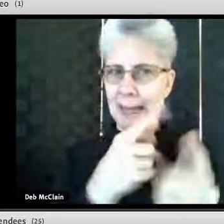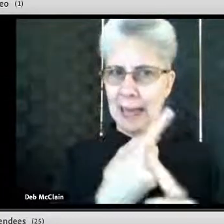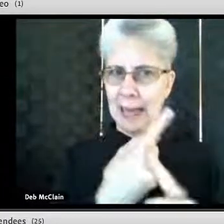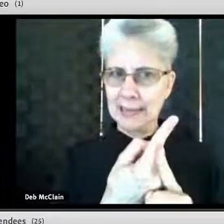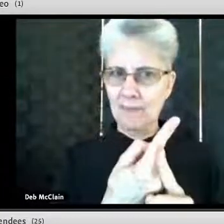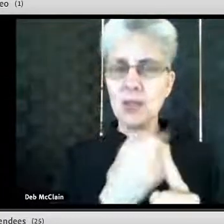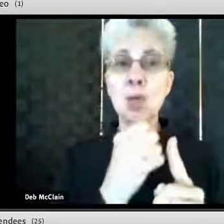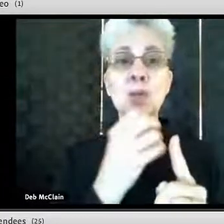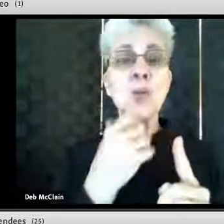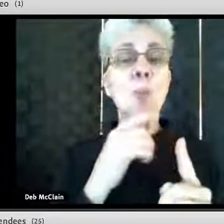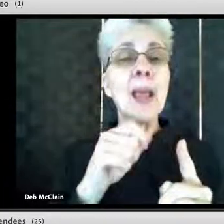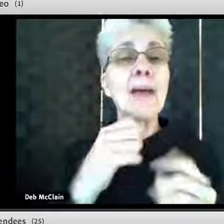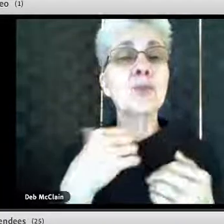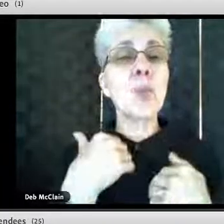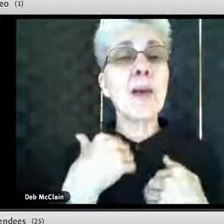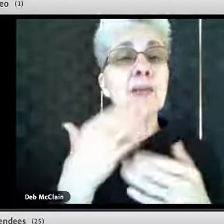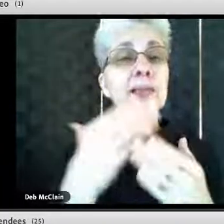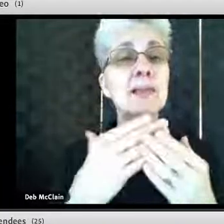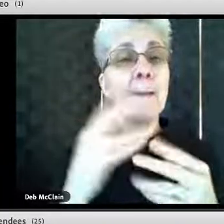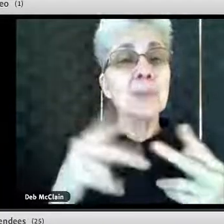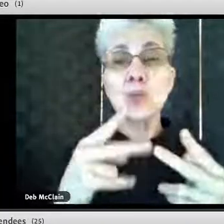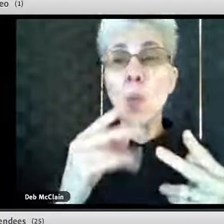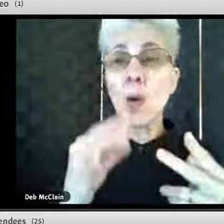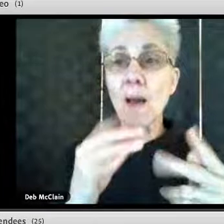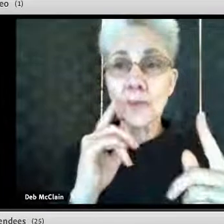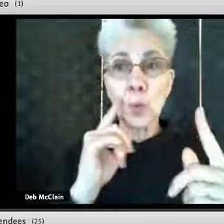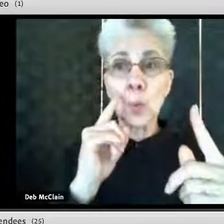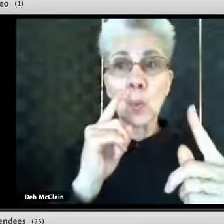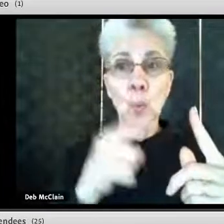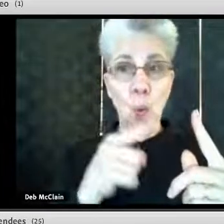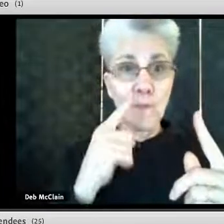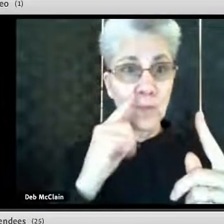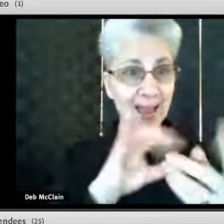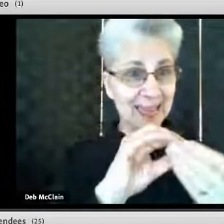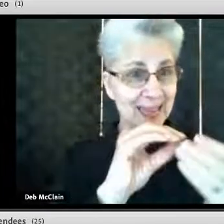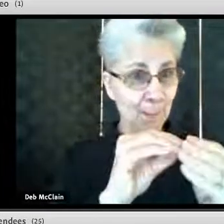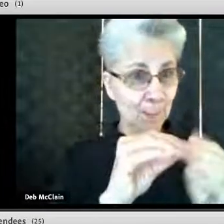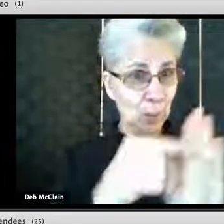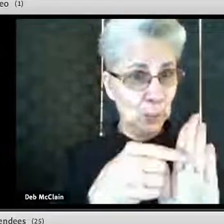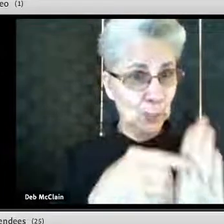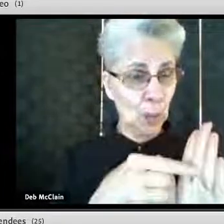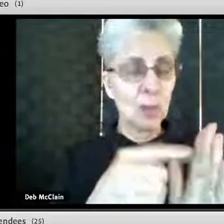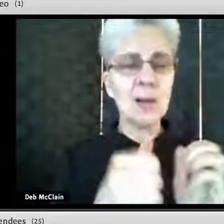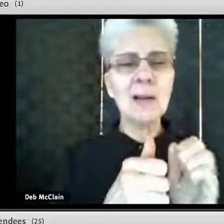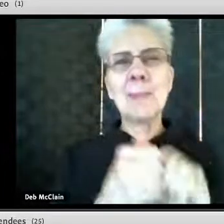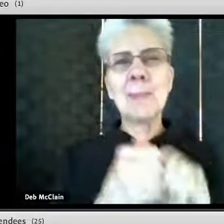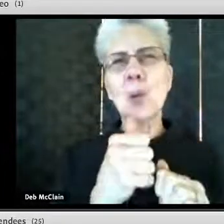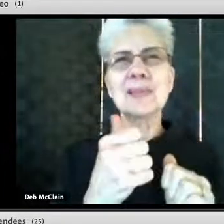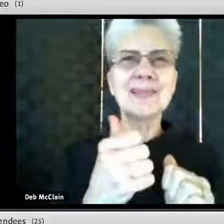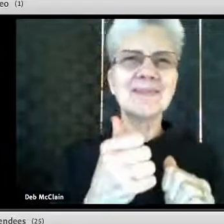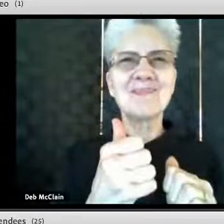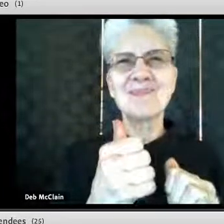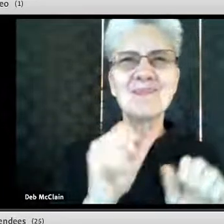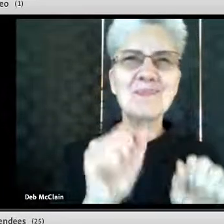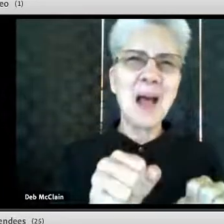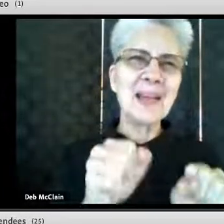So we have to have some sort of goal for it, and the most likely thing is something